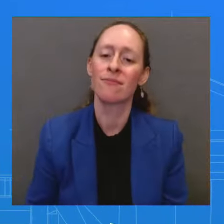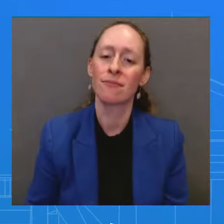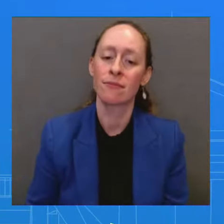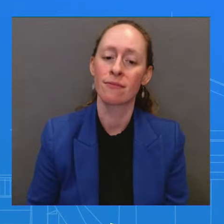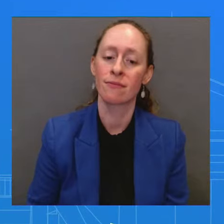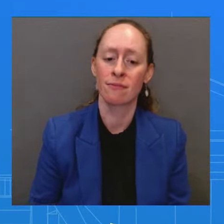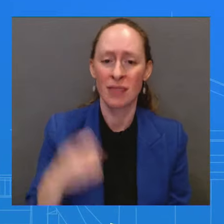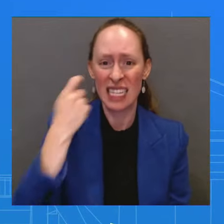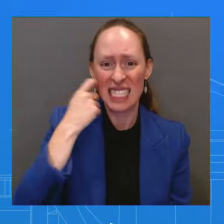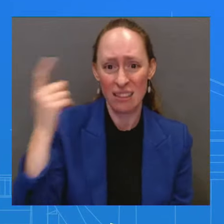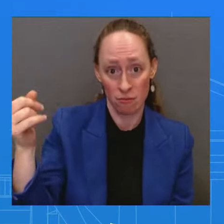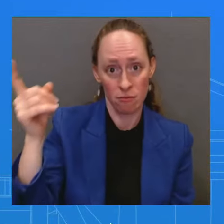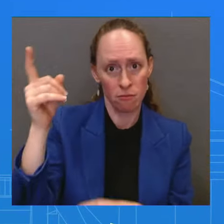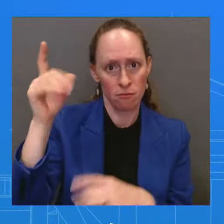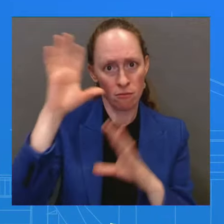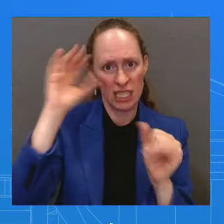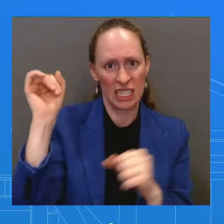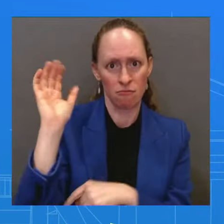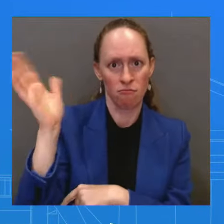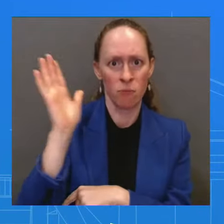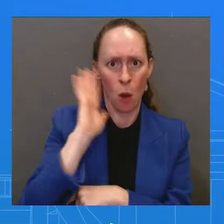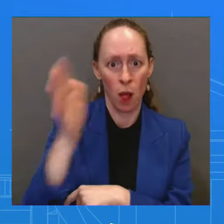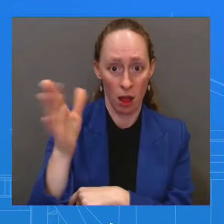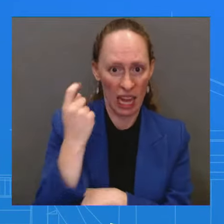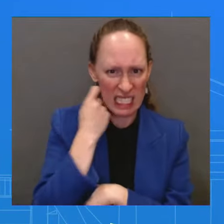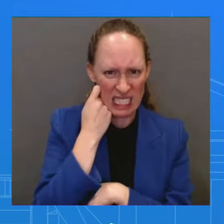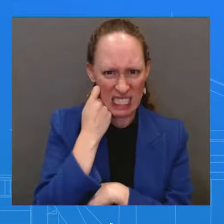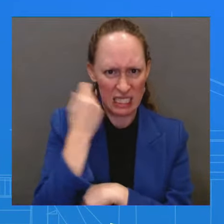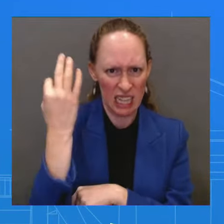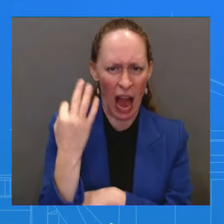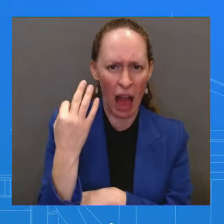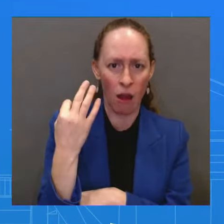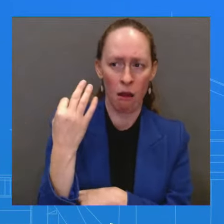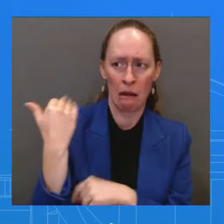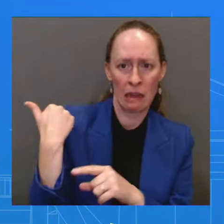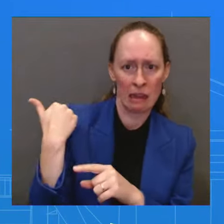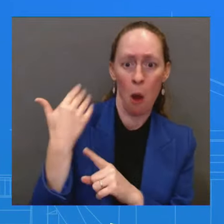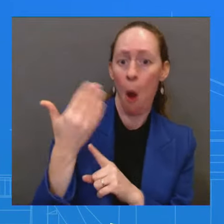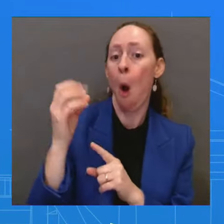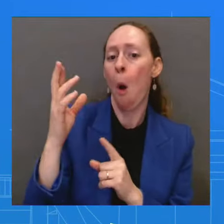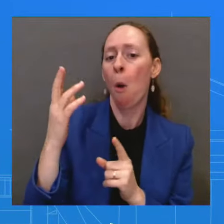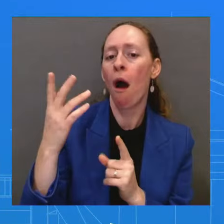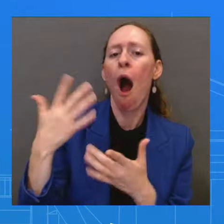into internal conversations on -- on the speech. You heard directly from the President: He wants to give a speech on Ukraine.